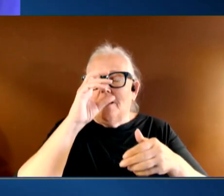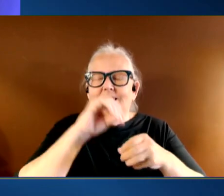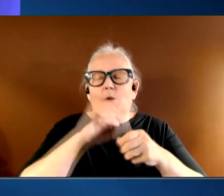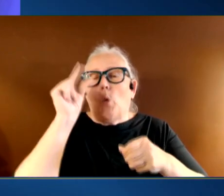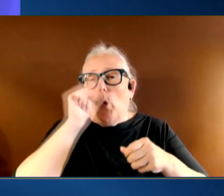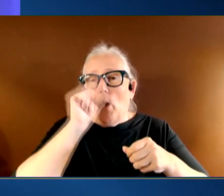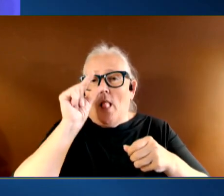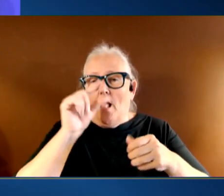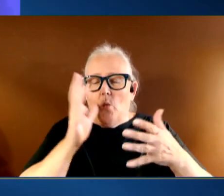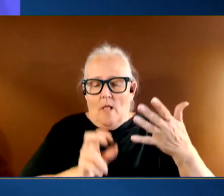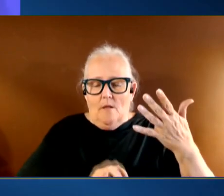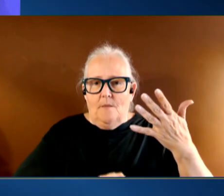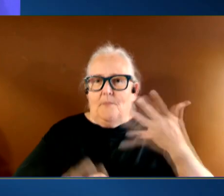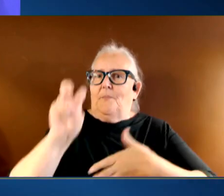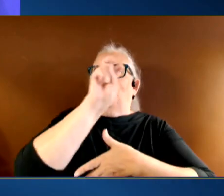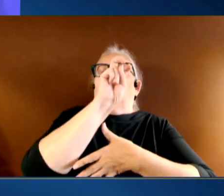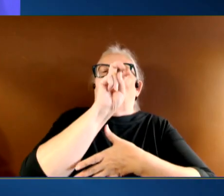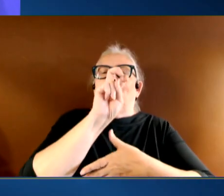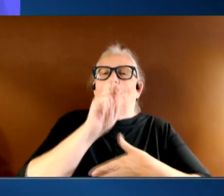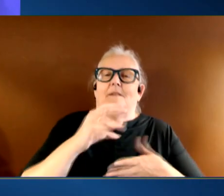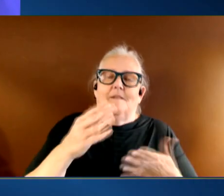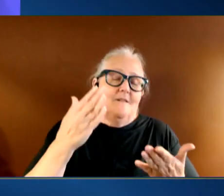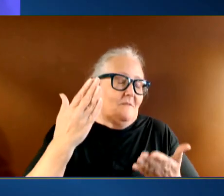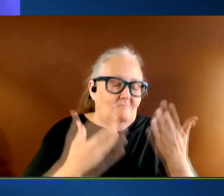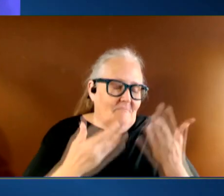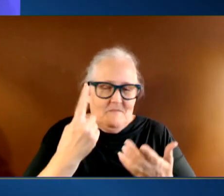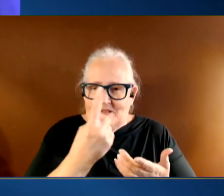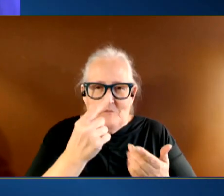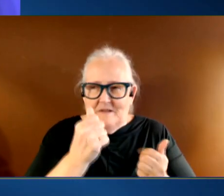anyways, maybe someone can correct all my technological errors. But thank you